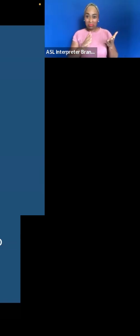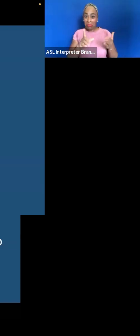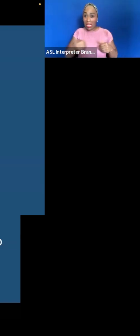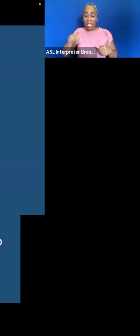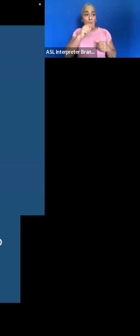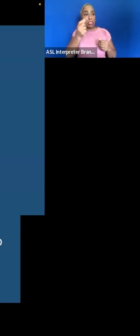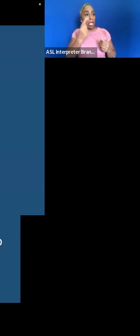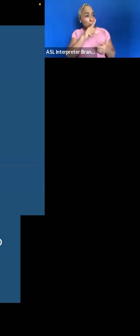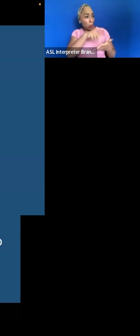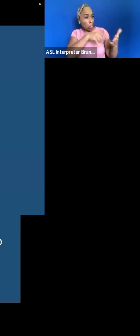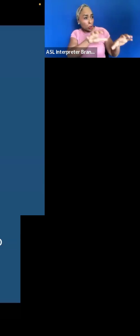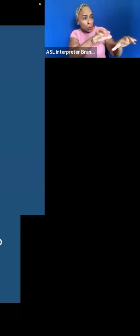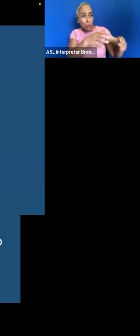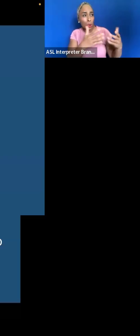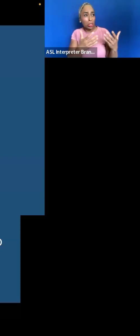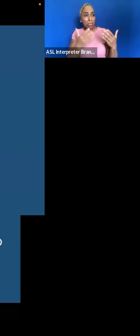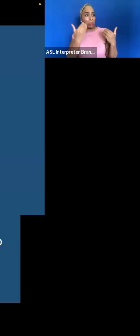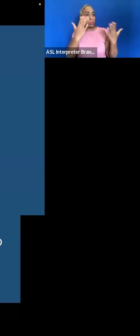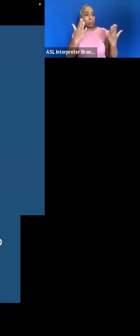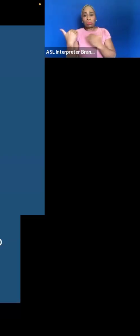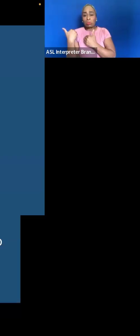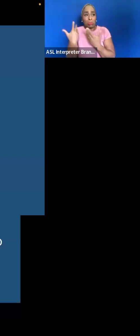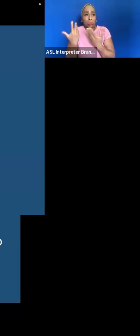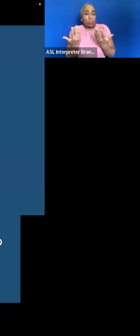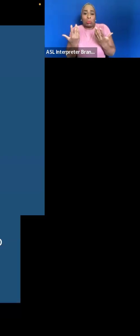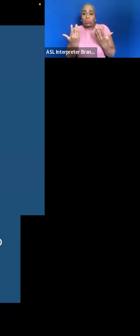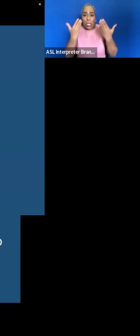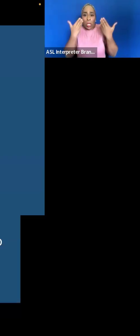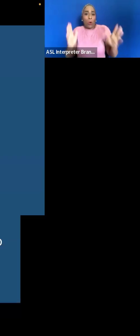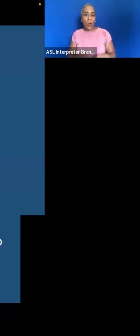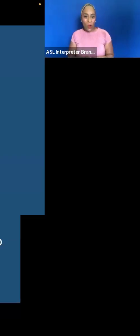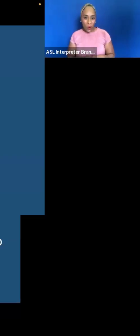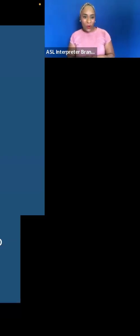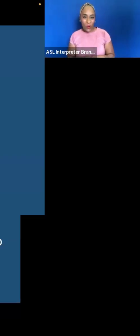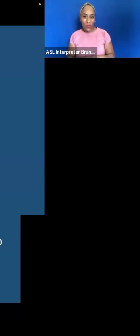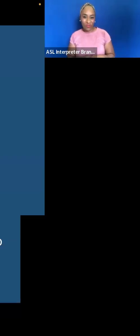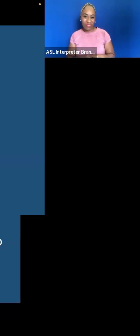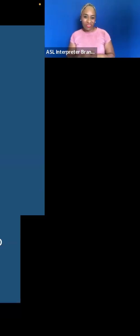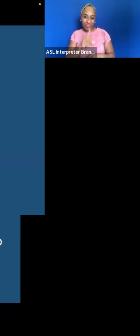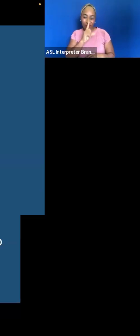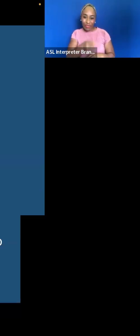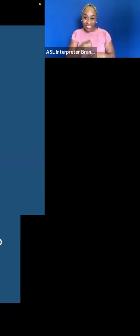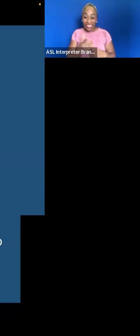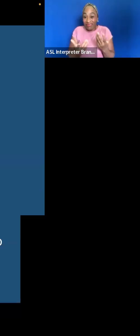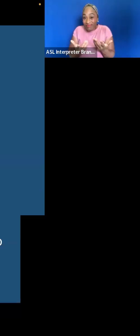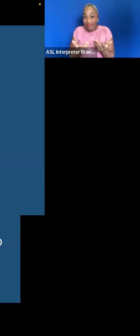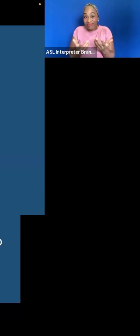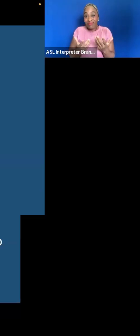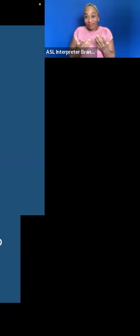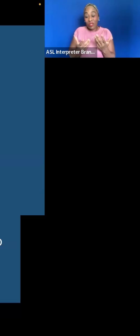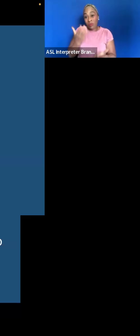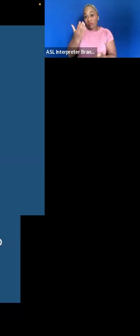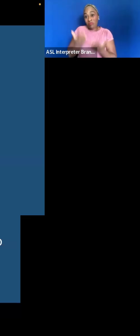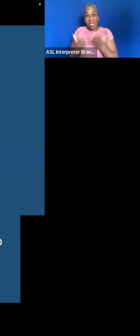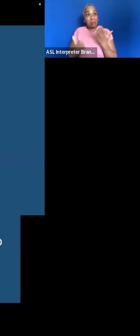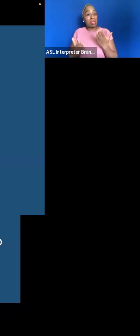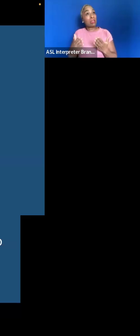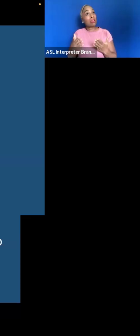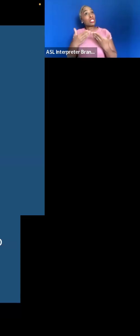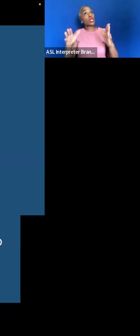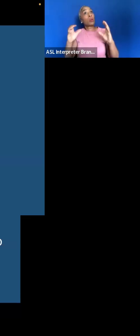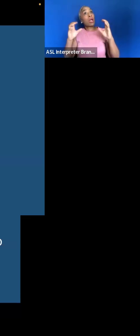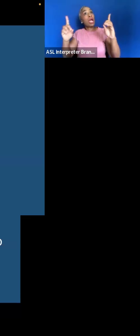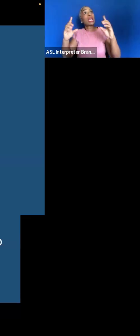As I mentioned, the low prevalence of this disability may mean they've had one student their whole career that has had a vision impairment.